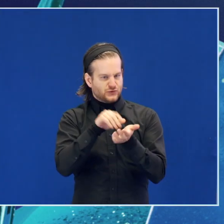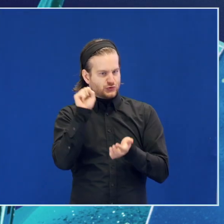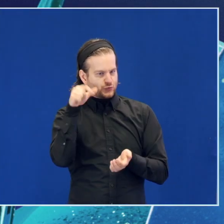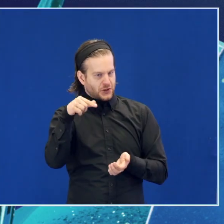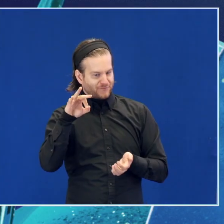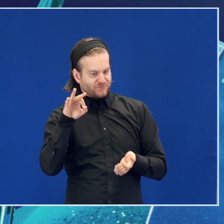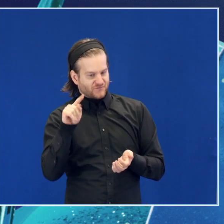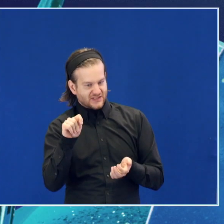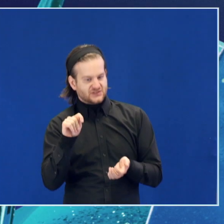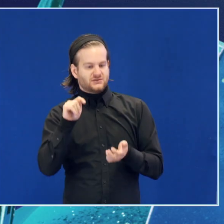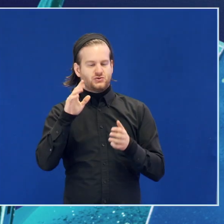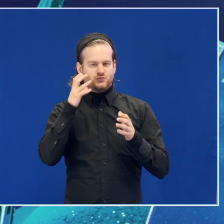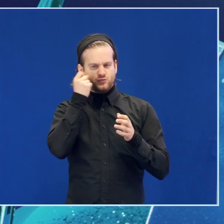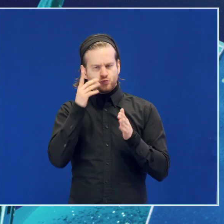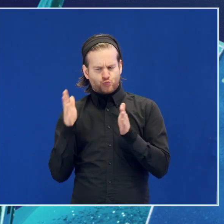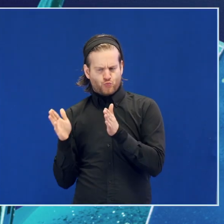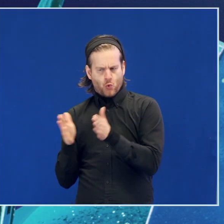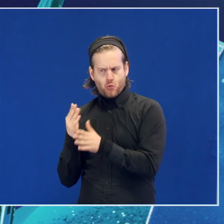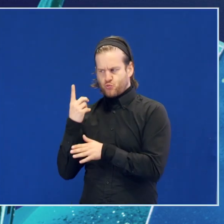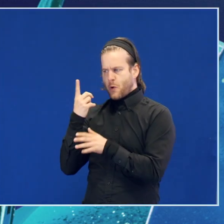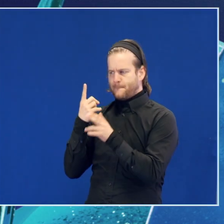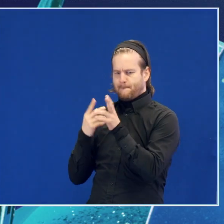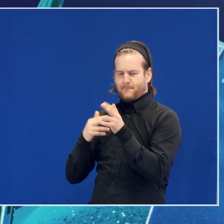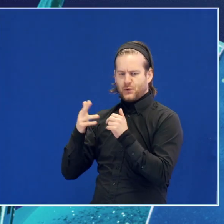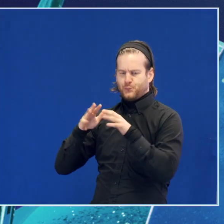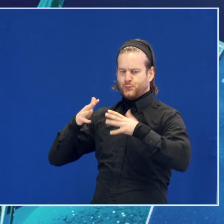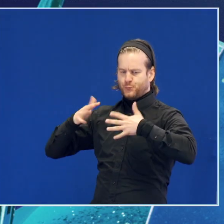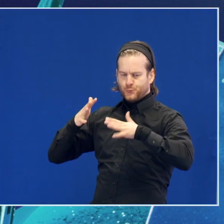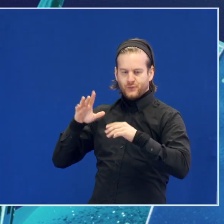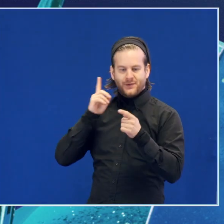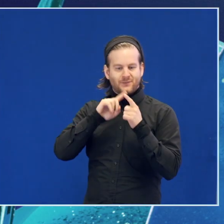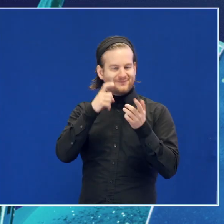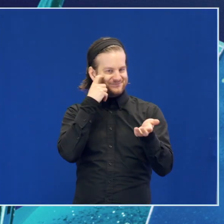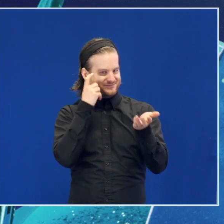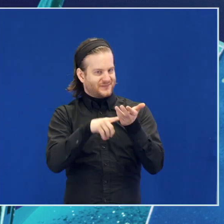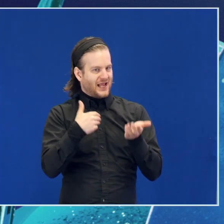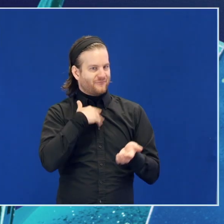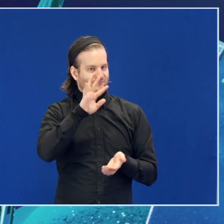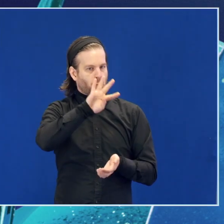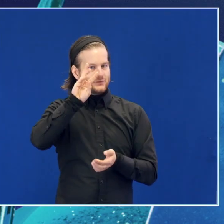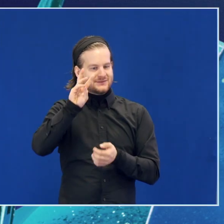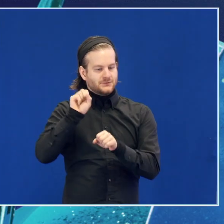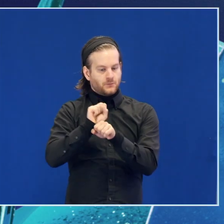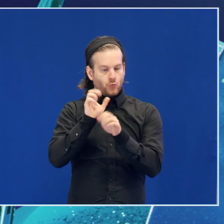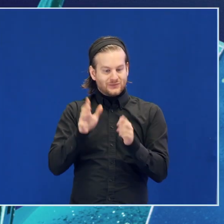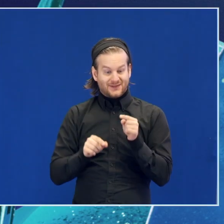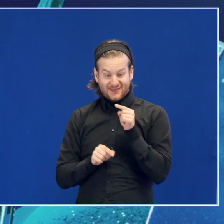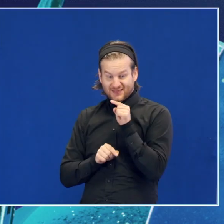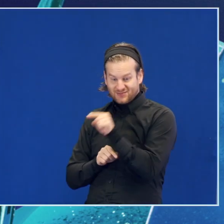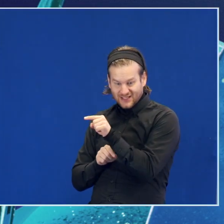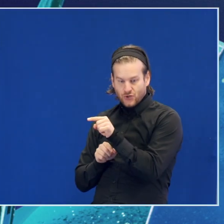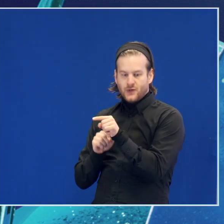We've got 46 employees. Of those, we got 30 people participating in this survey.